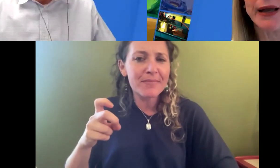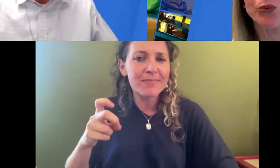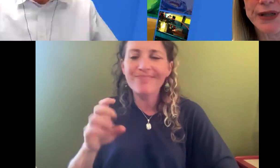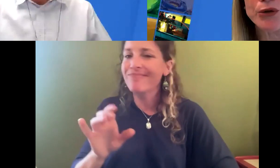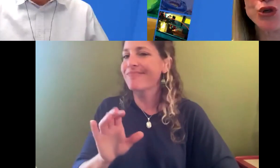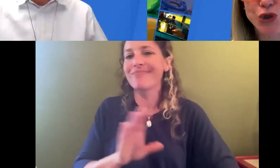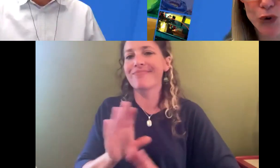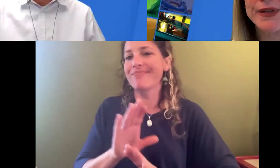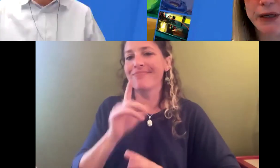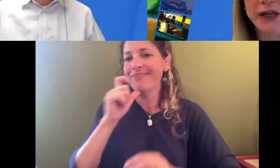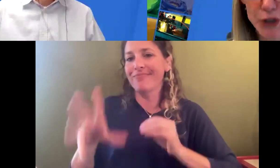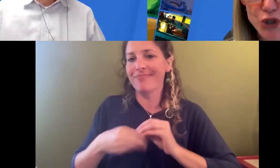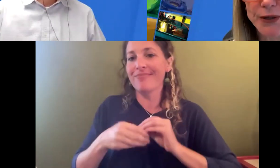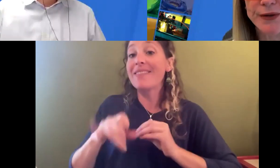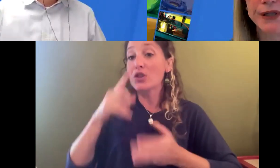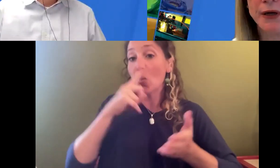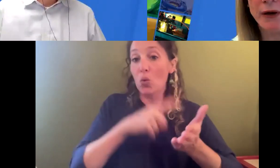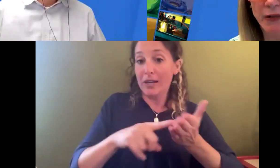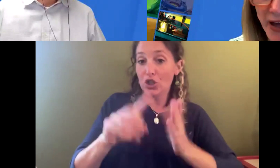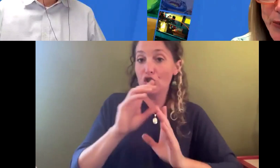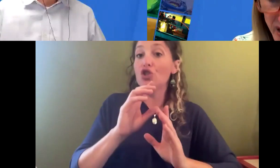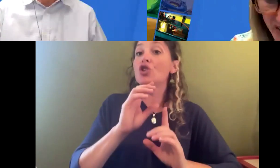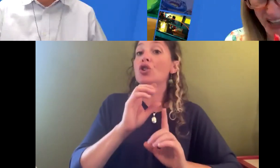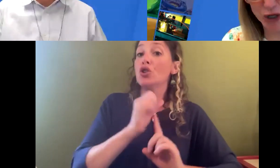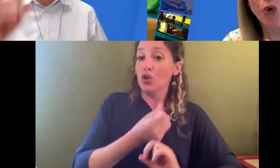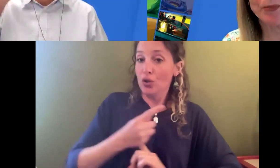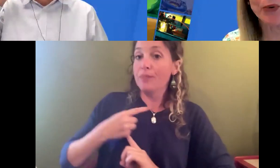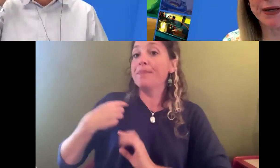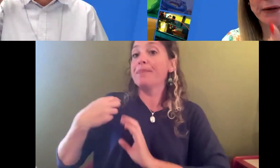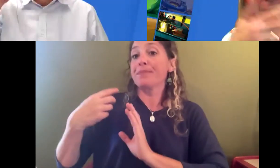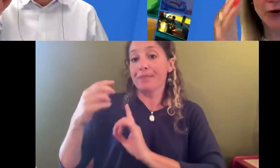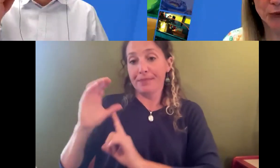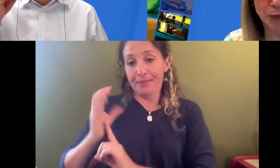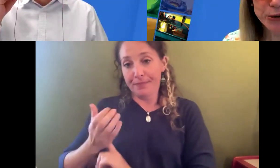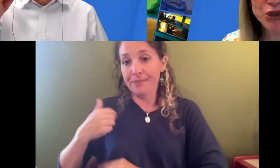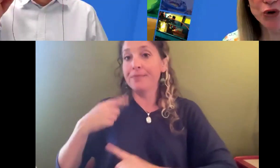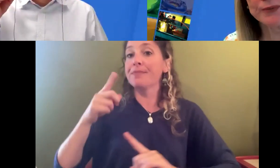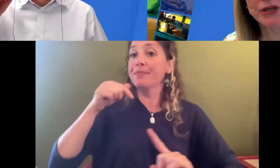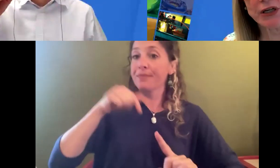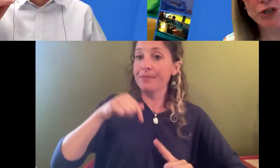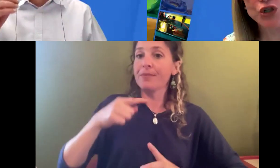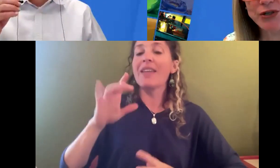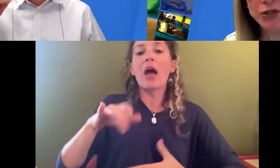a research terms and conditions that was incorporated. The research terms and conditions